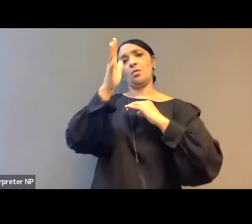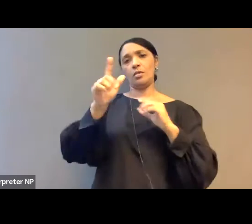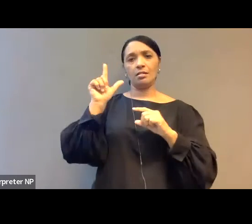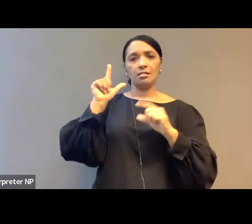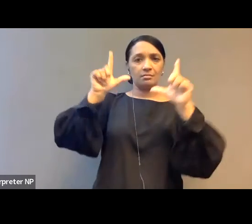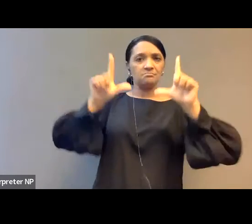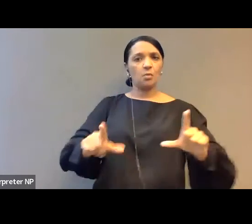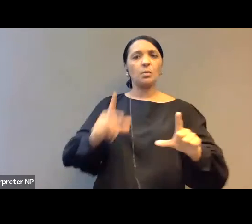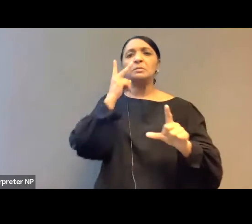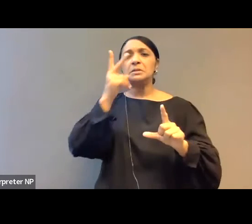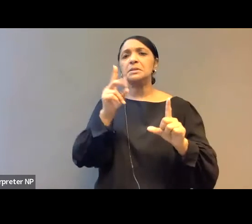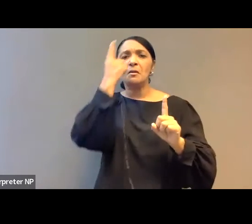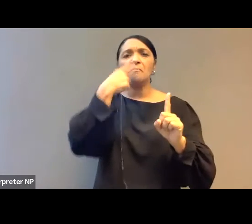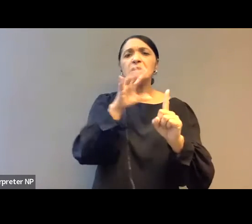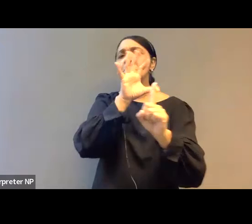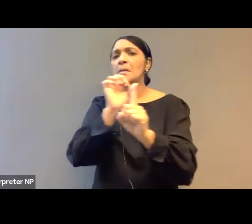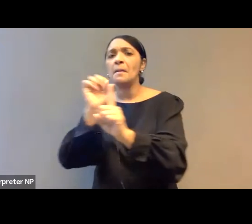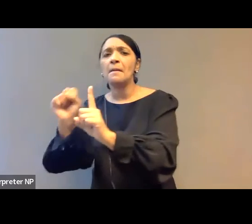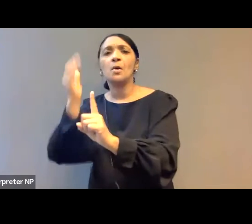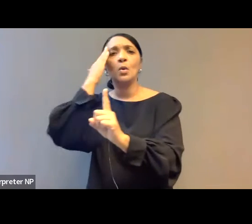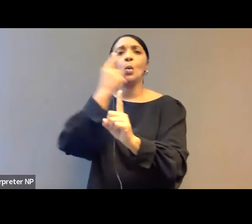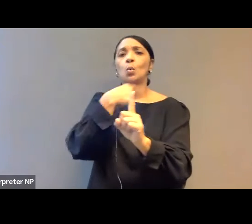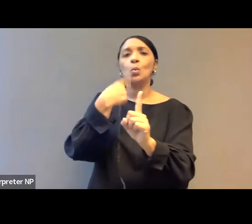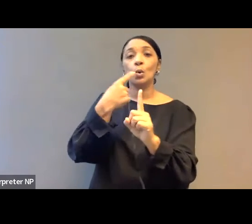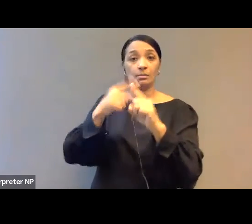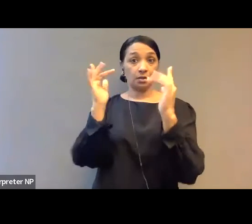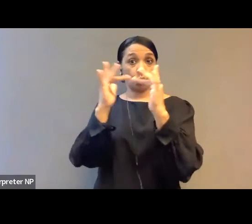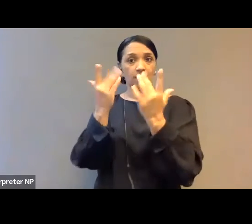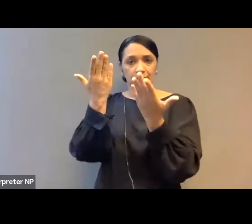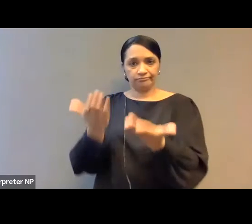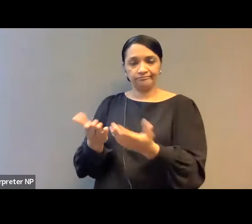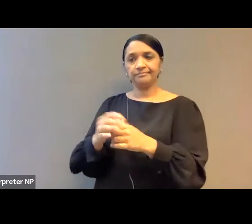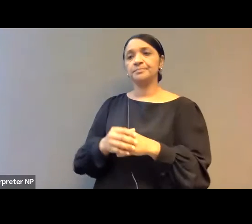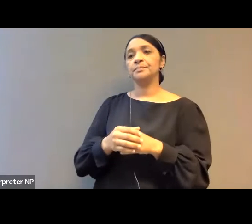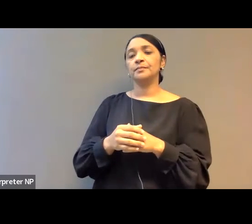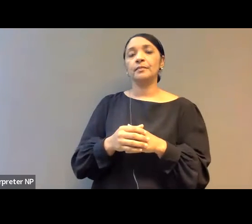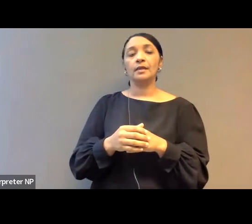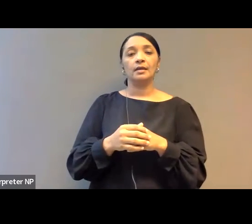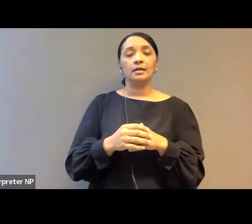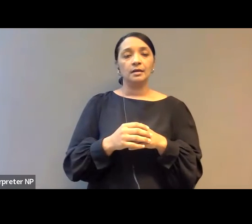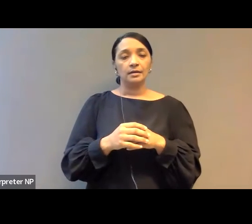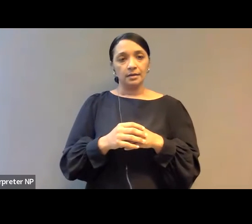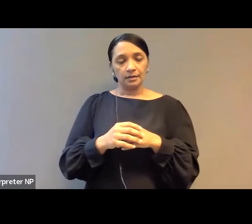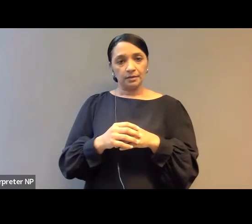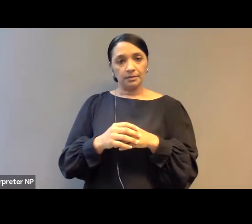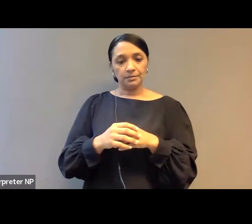so you will have their official contact details there. From the parties...